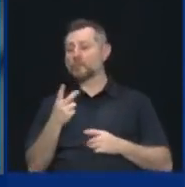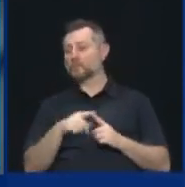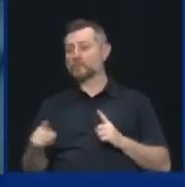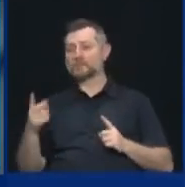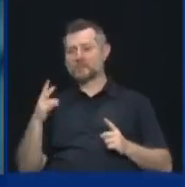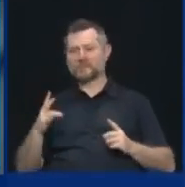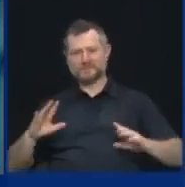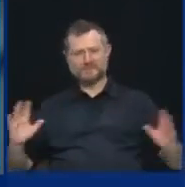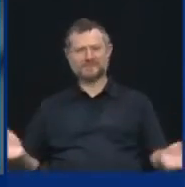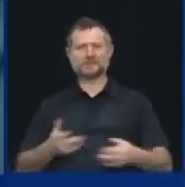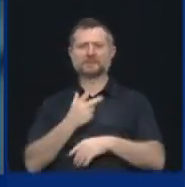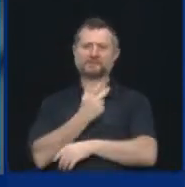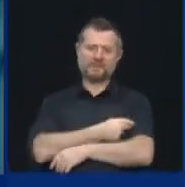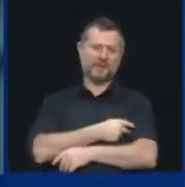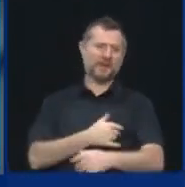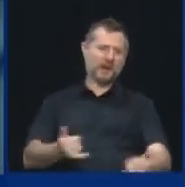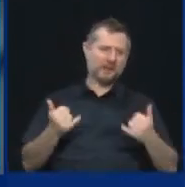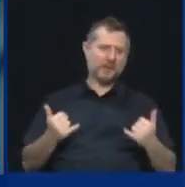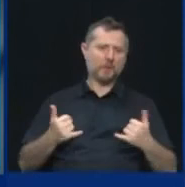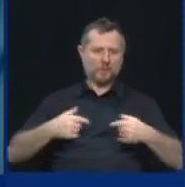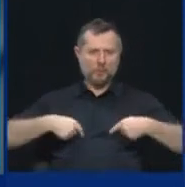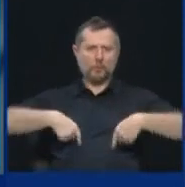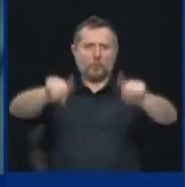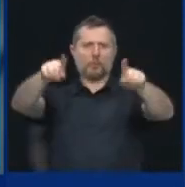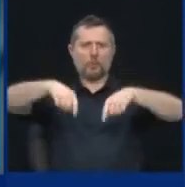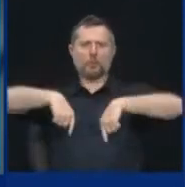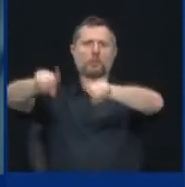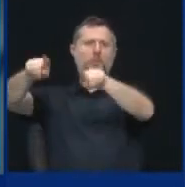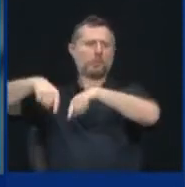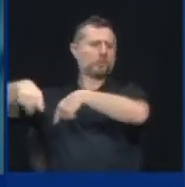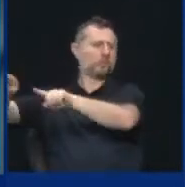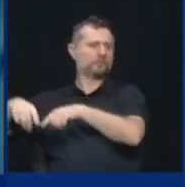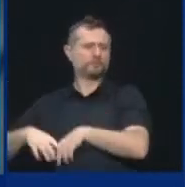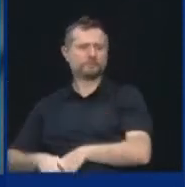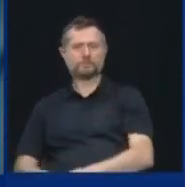AND IF YOU GET THOSE 12 TO 17-YEAR-OLDS VACCINATED NOW, WE